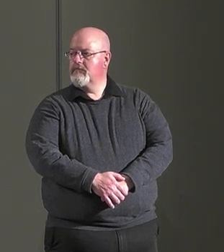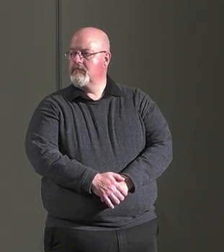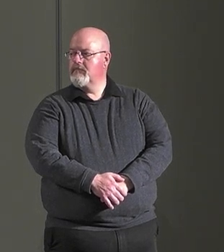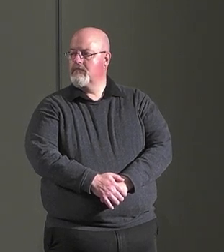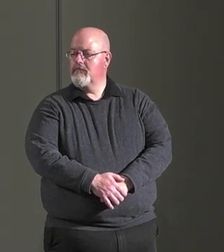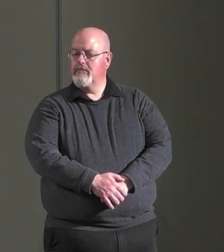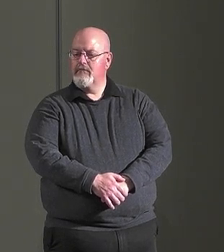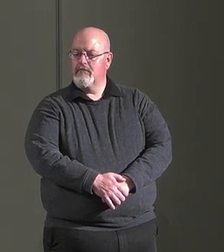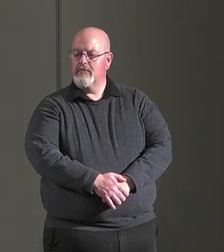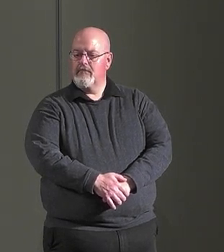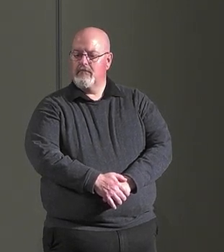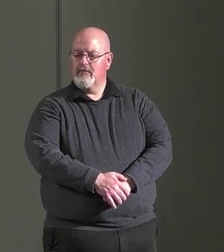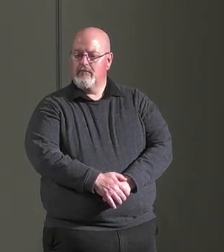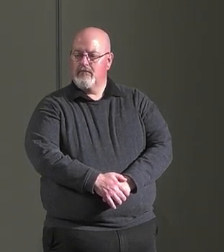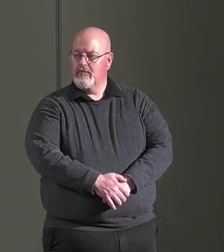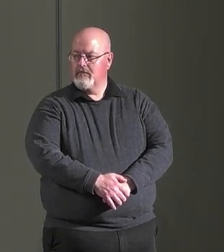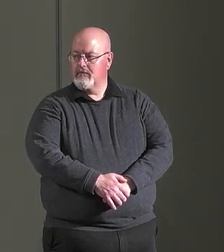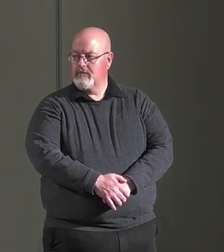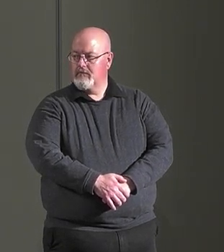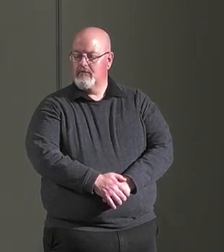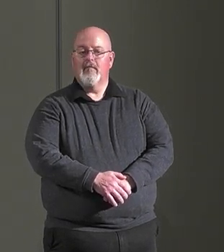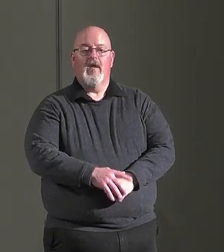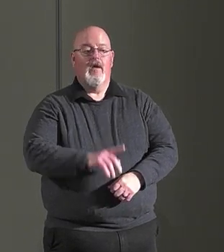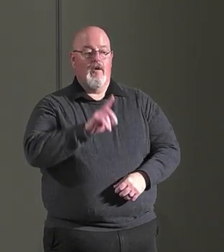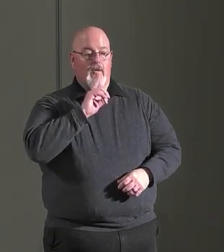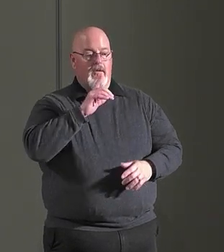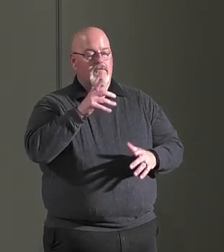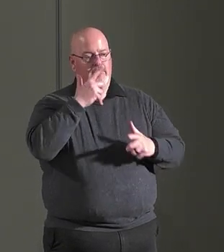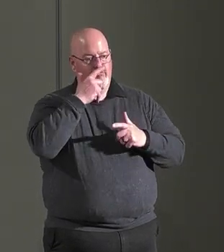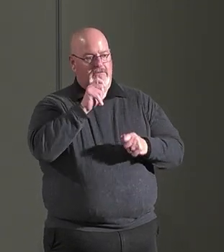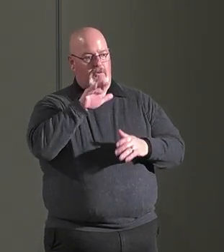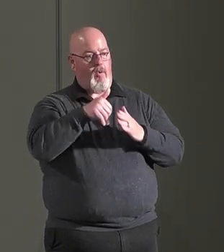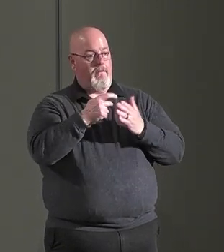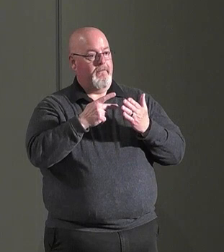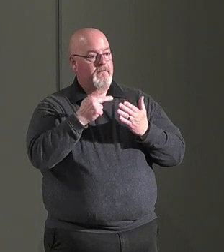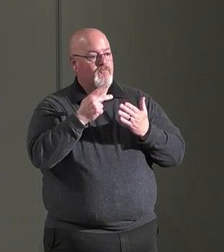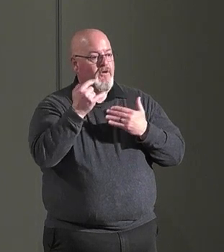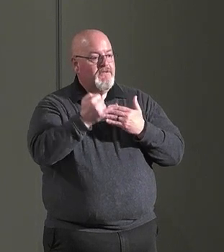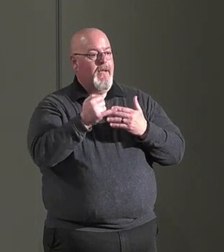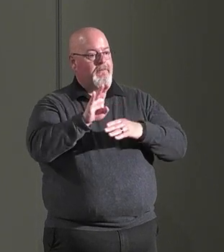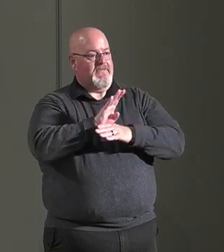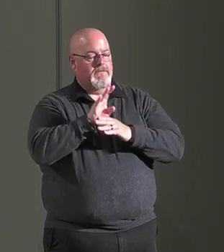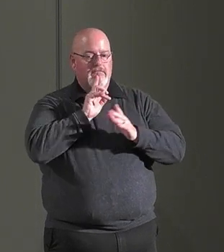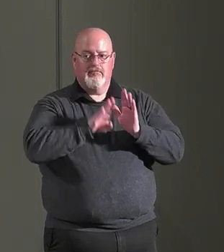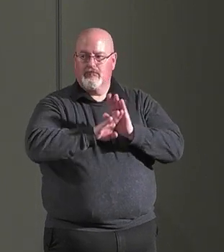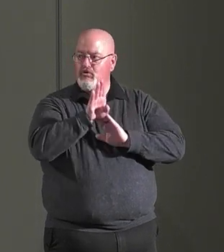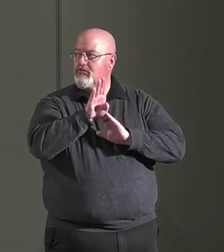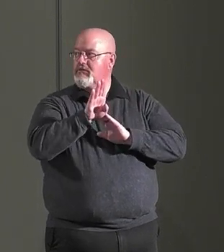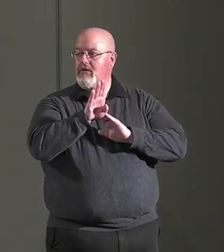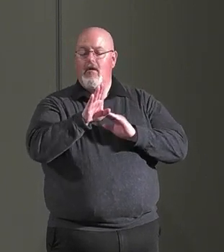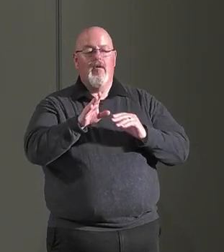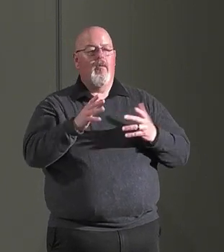your businesses and projects have emerged and developed along the way. So what do you